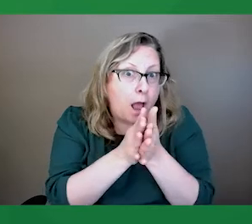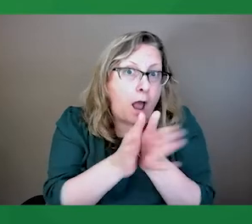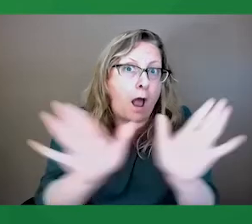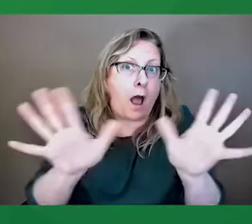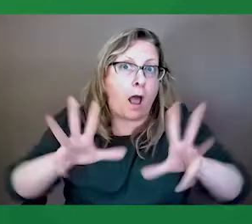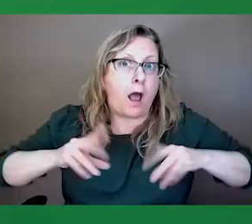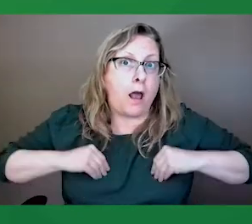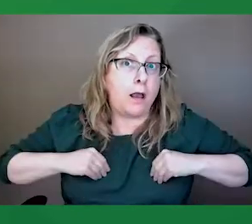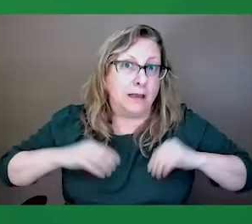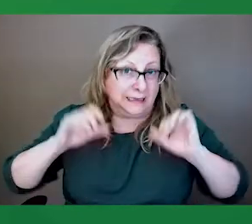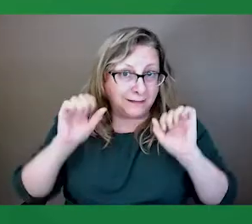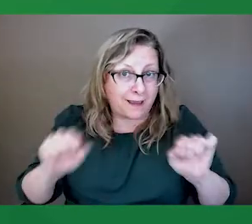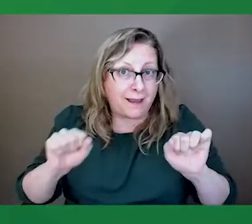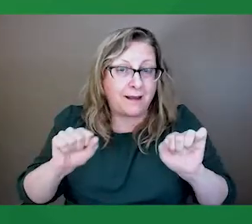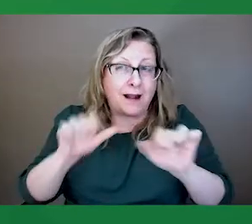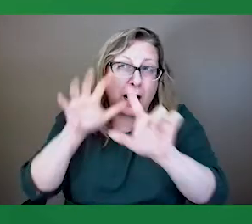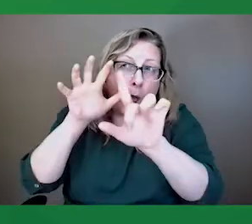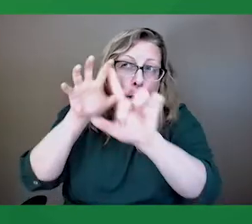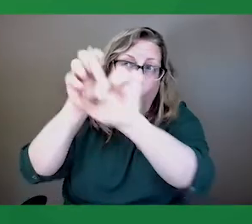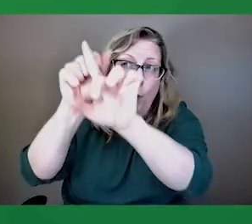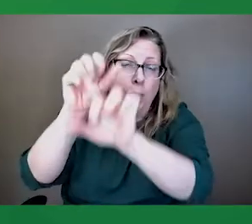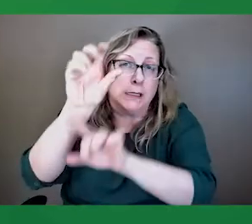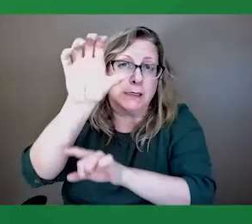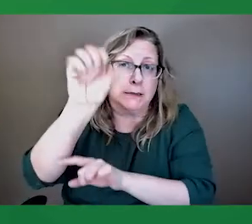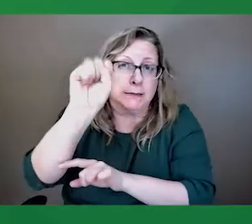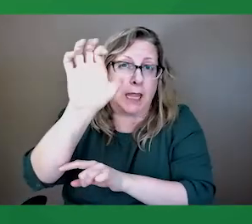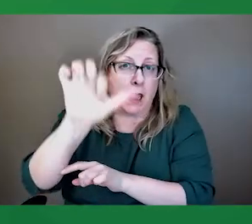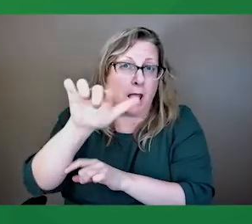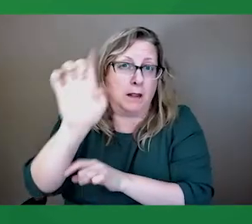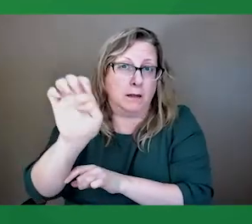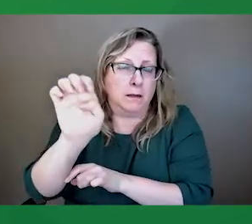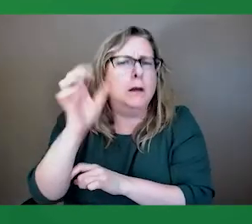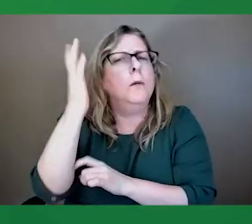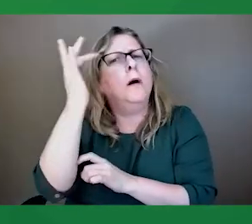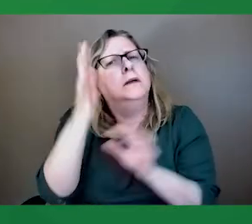Why is it necessary for accessibility entrepreneurs or startups to have scale?